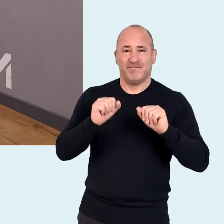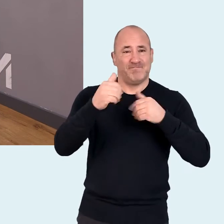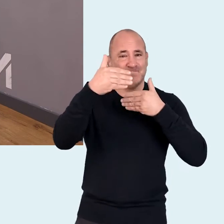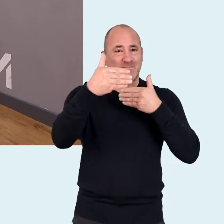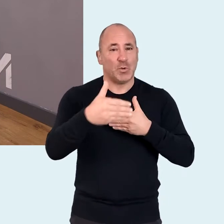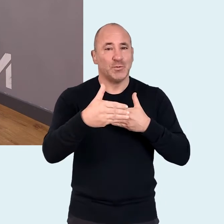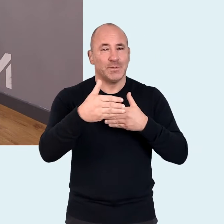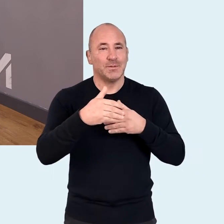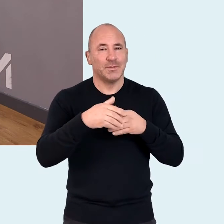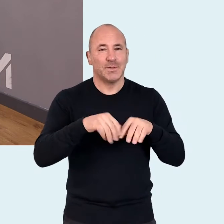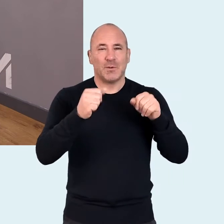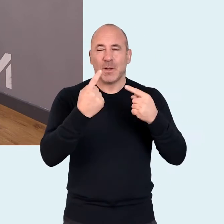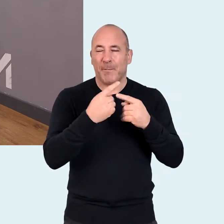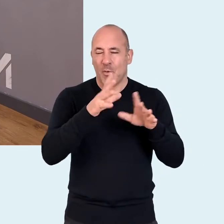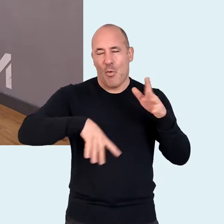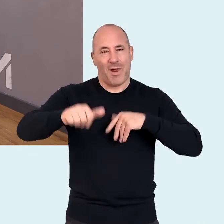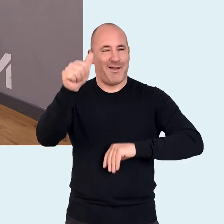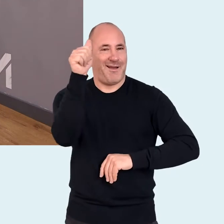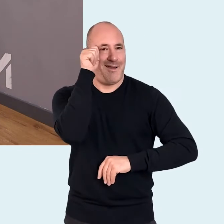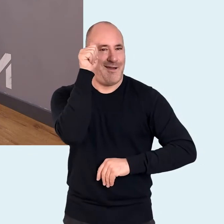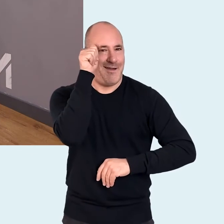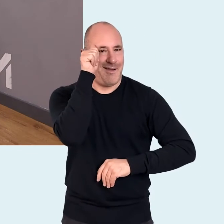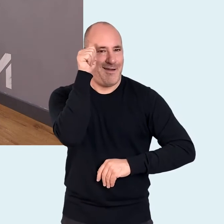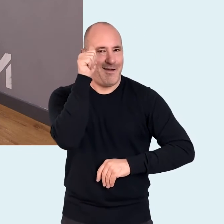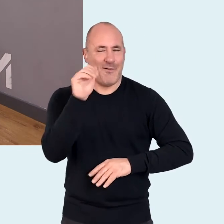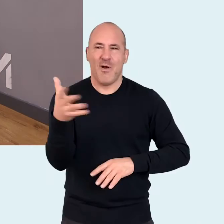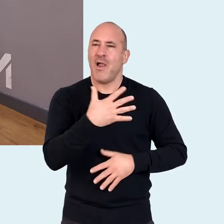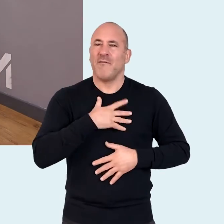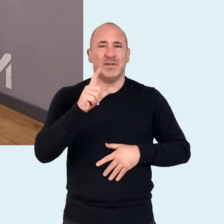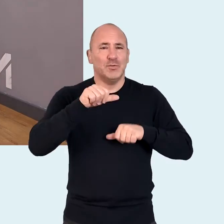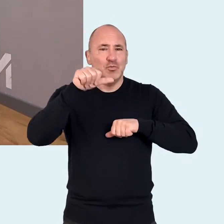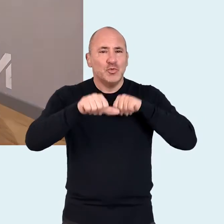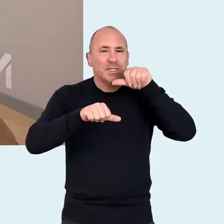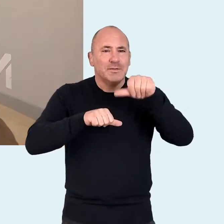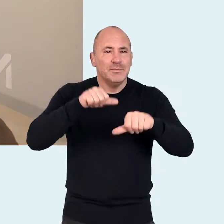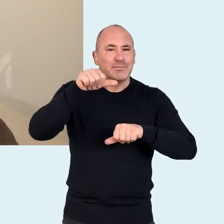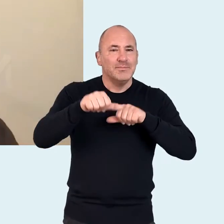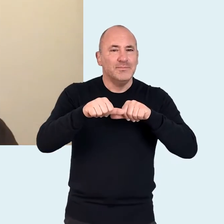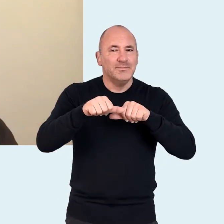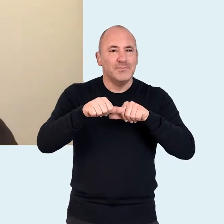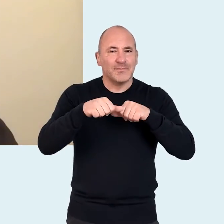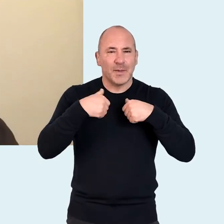Start your sessions with something known and familiar. People love routine and they love